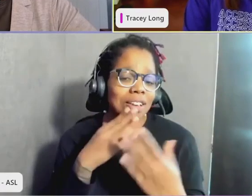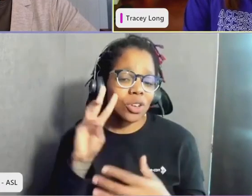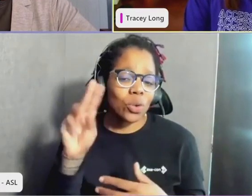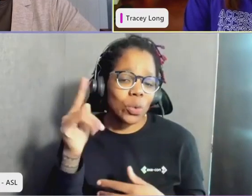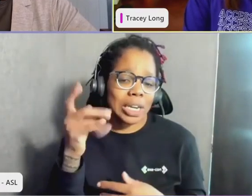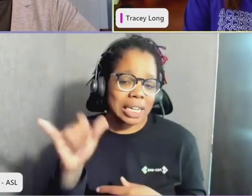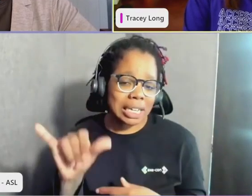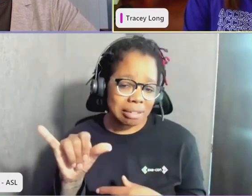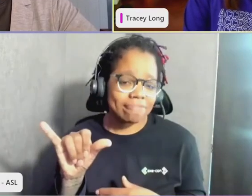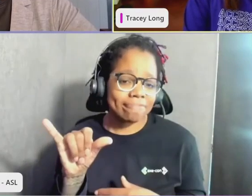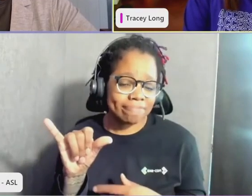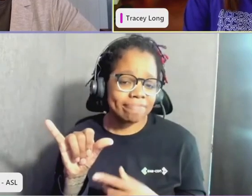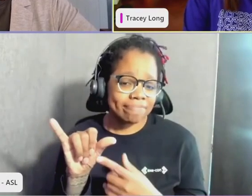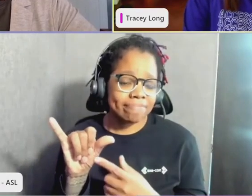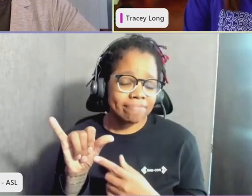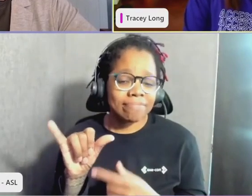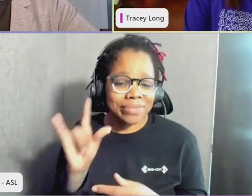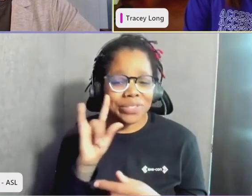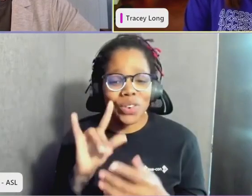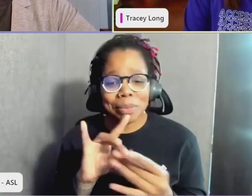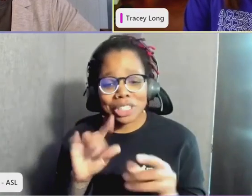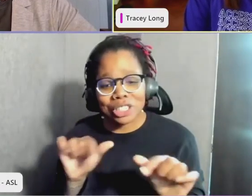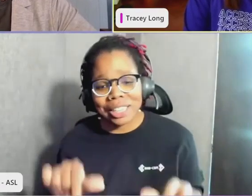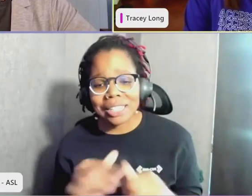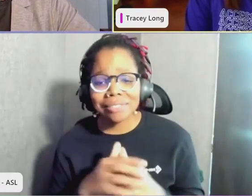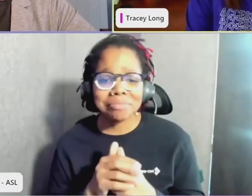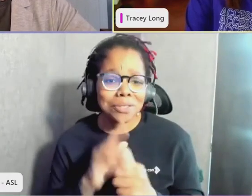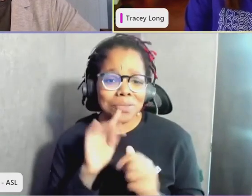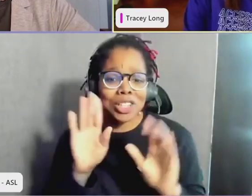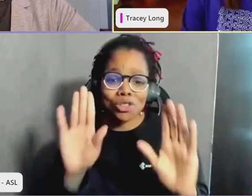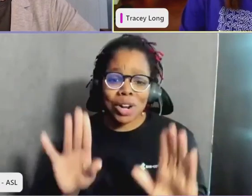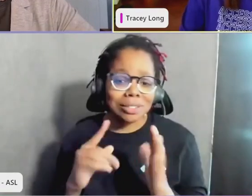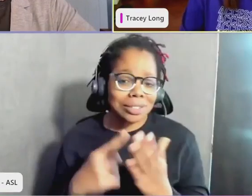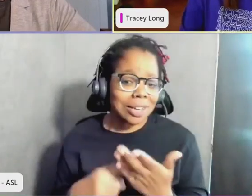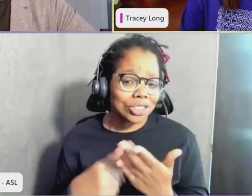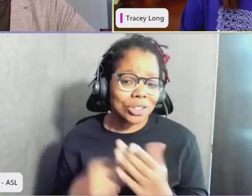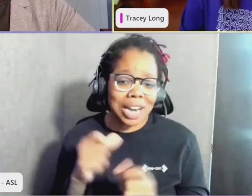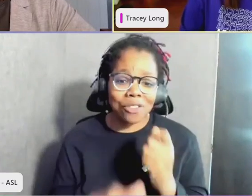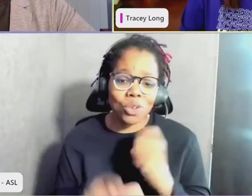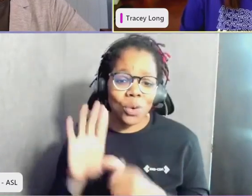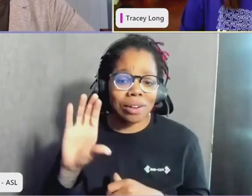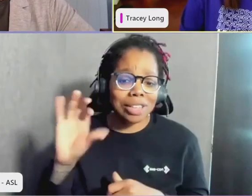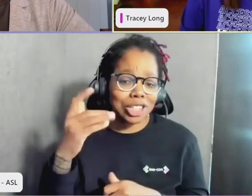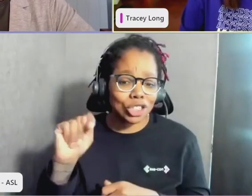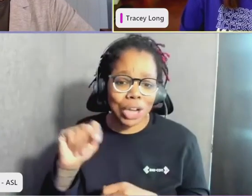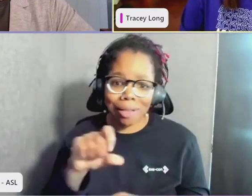With that we are out of time, so this will conclude our session for today. I